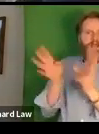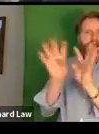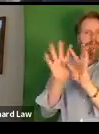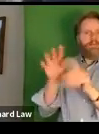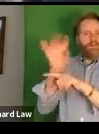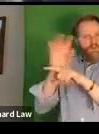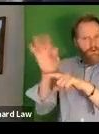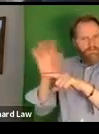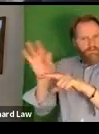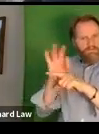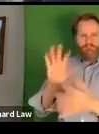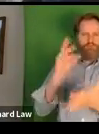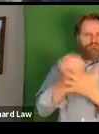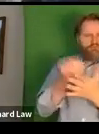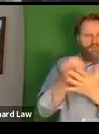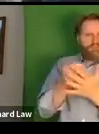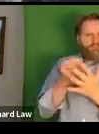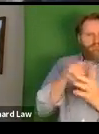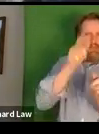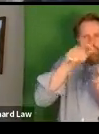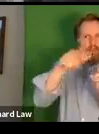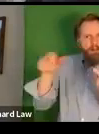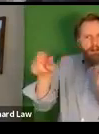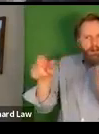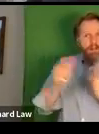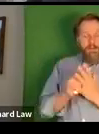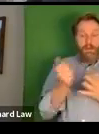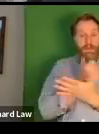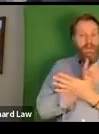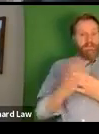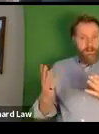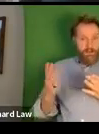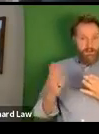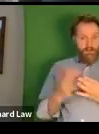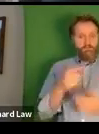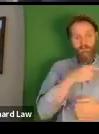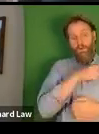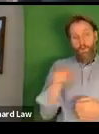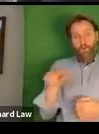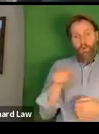first of all it's clear that the firefighters victory will be affecting